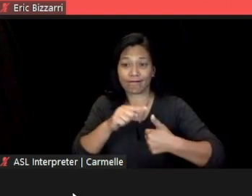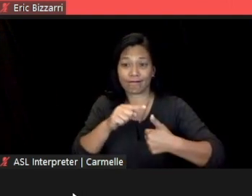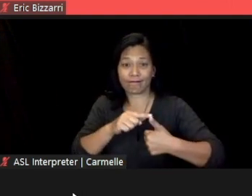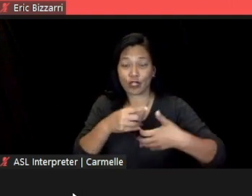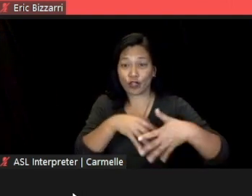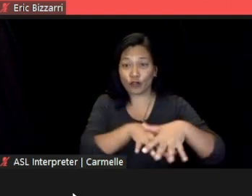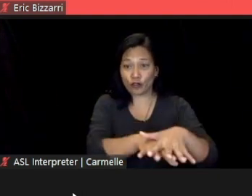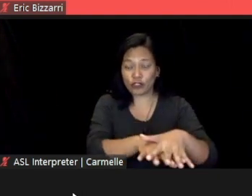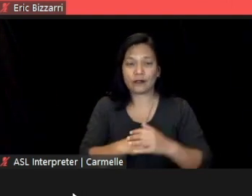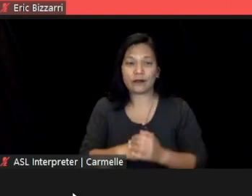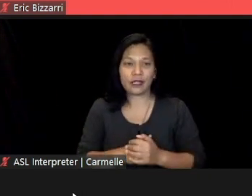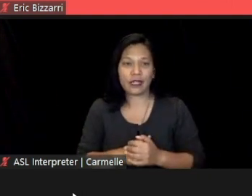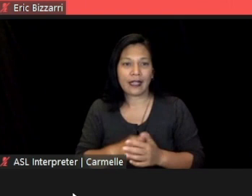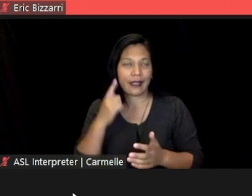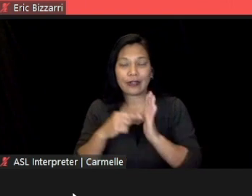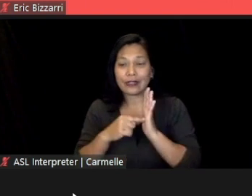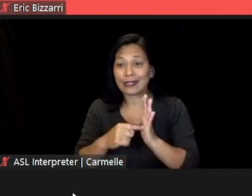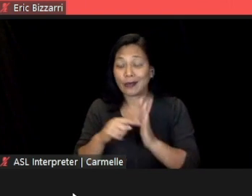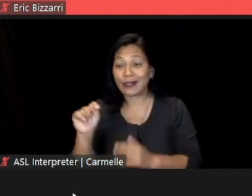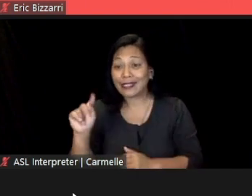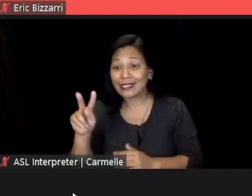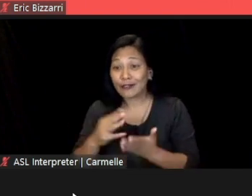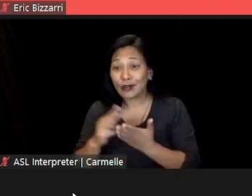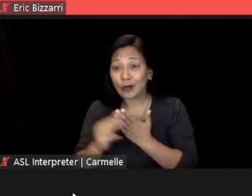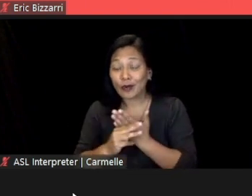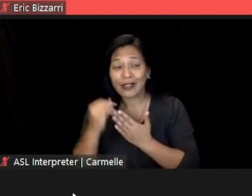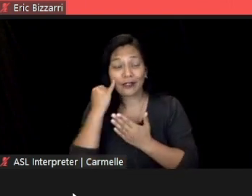This is for your television shows that you see on a broadcaster.